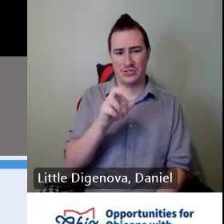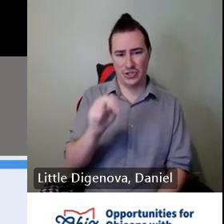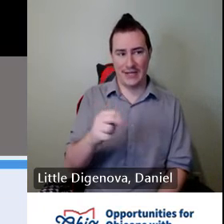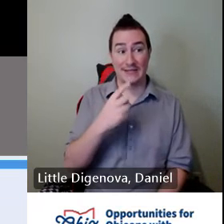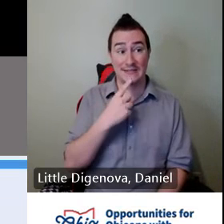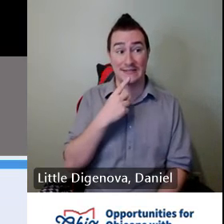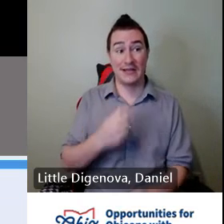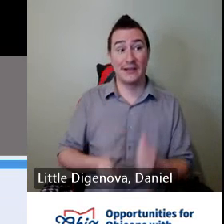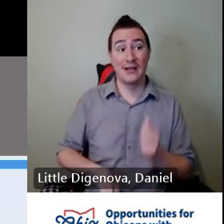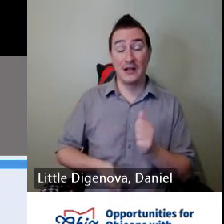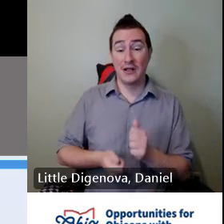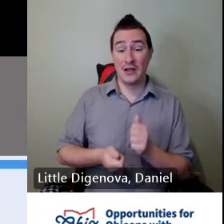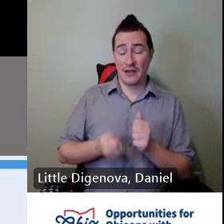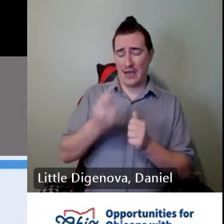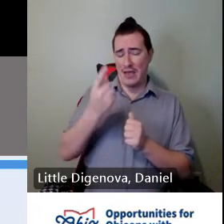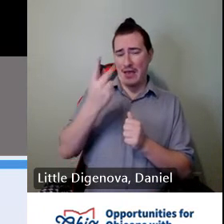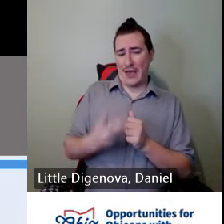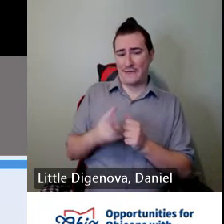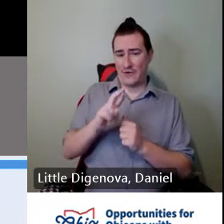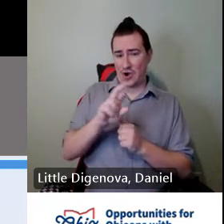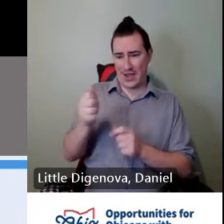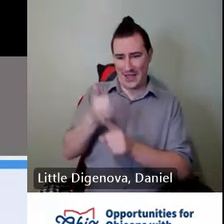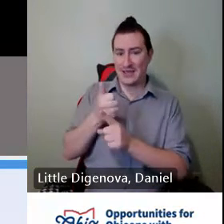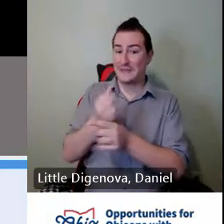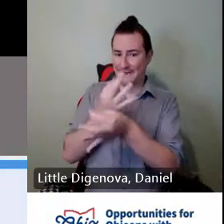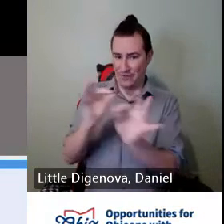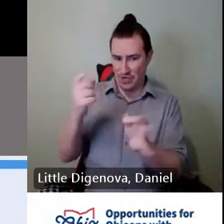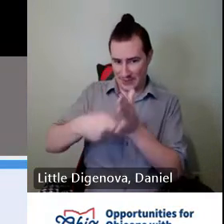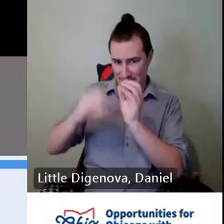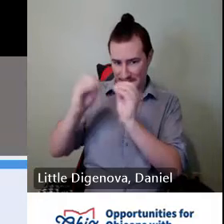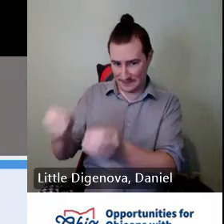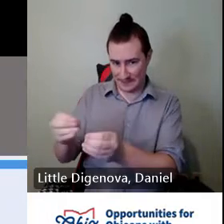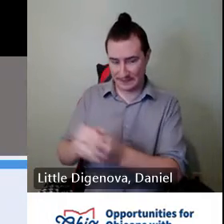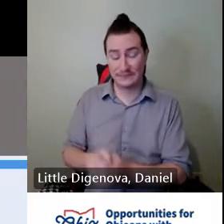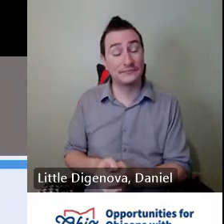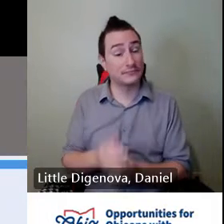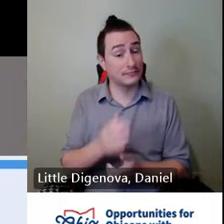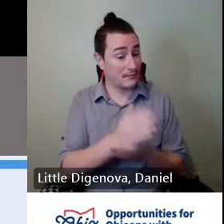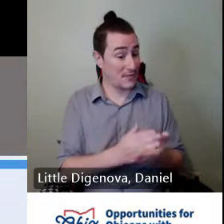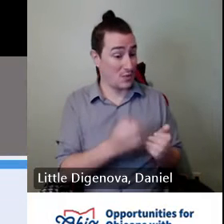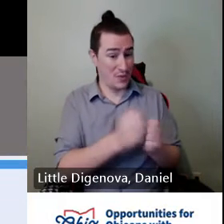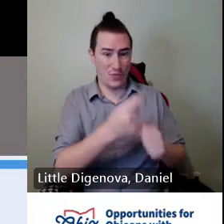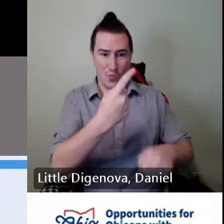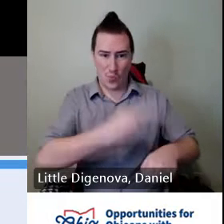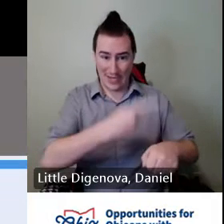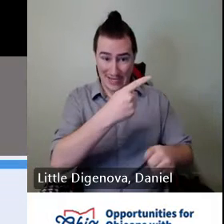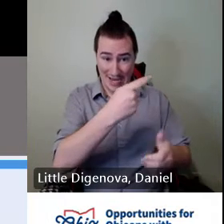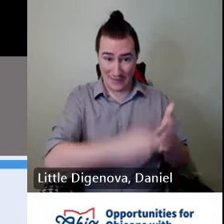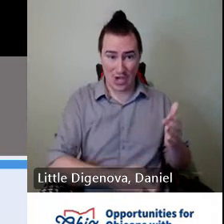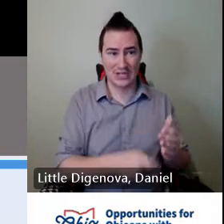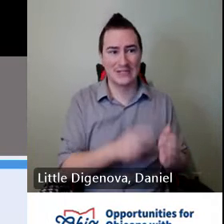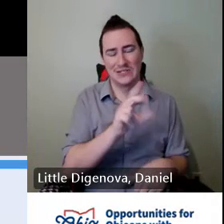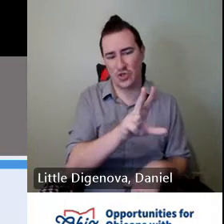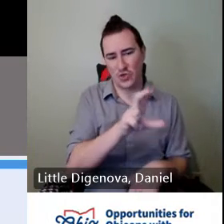nothing at all. And those with the one time cost typically cost $300. Julie: These statistics support that